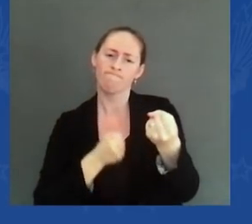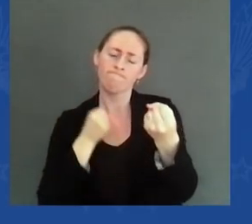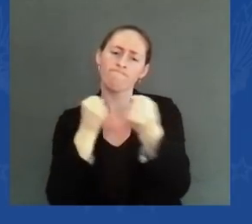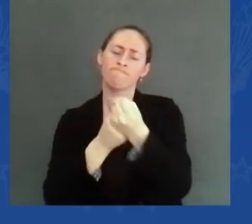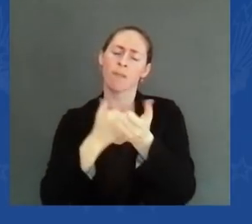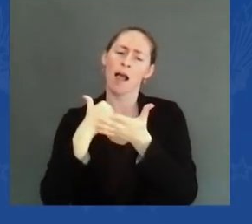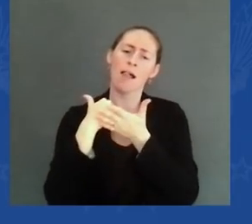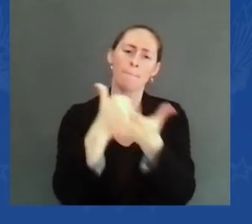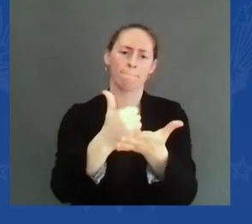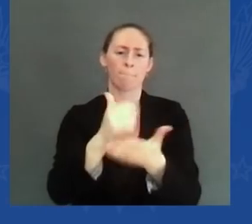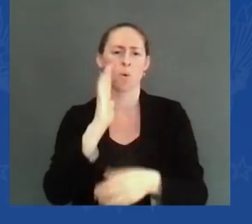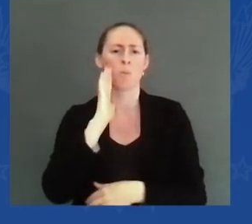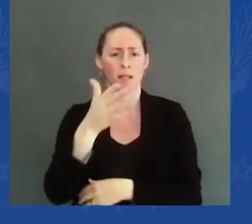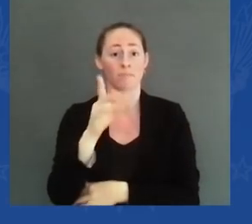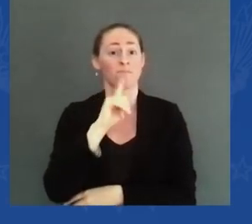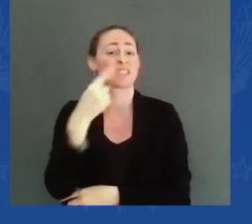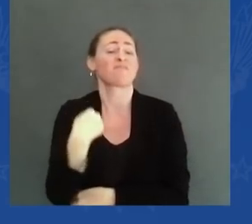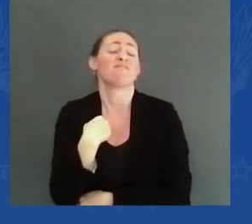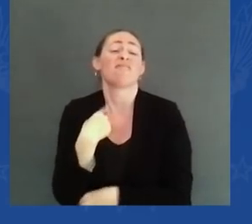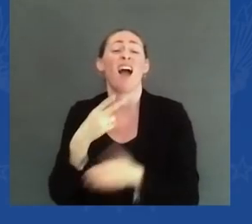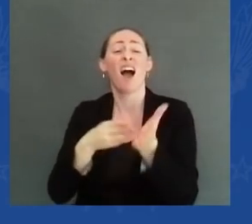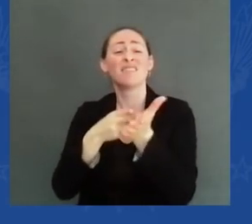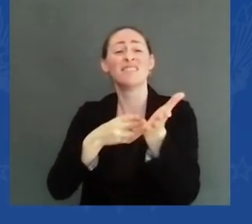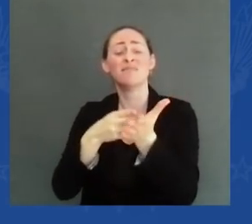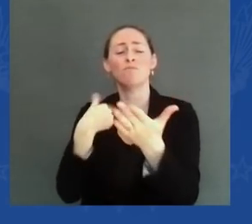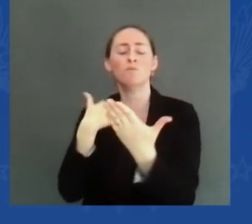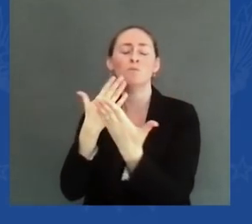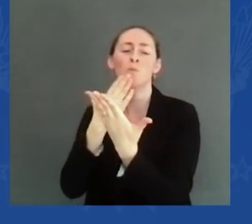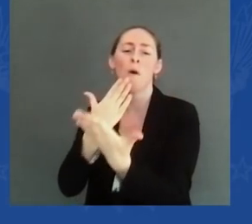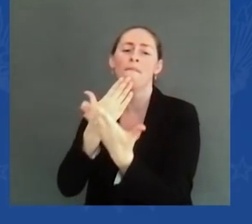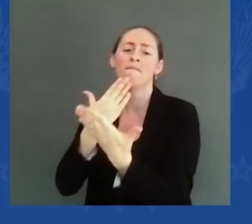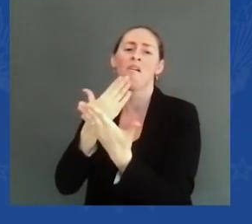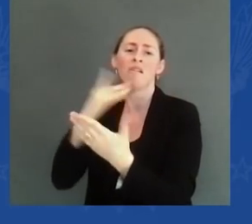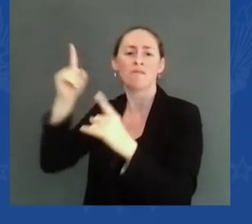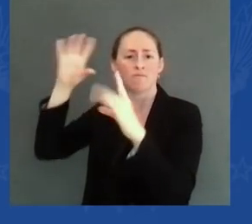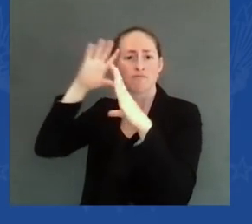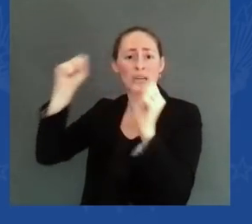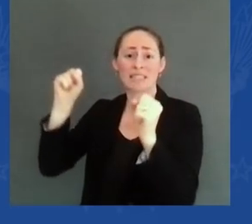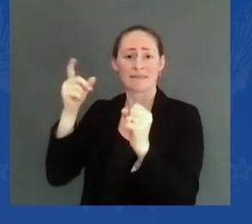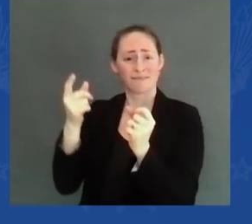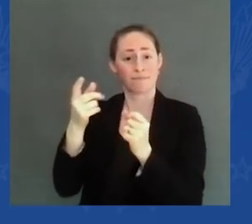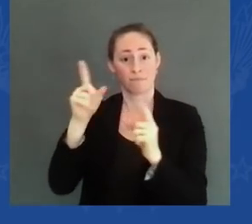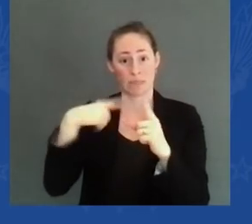for being so responsive. He called me immediately. He had our great FEMA administrator call me.